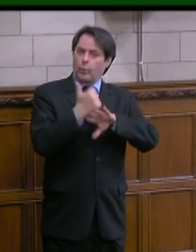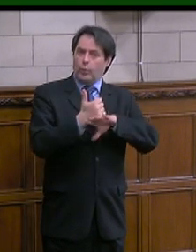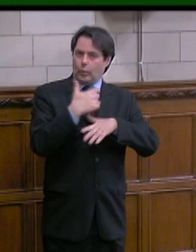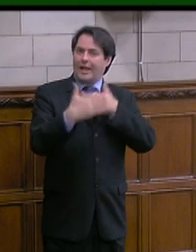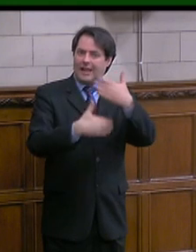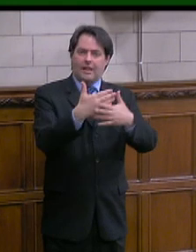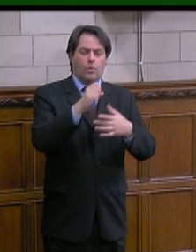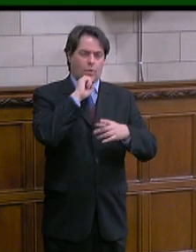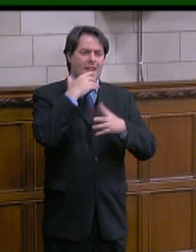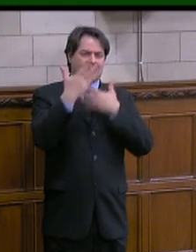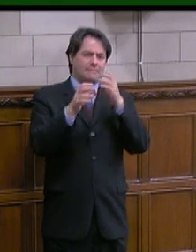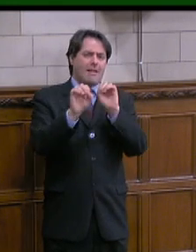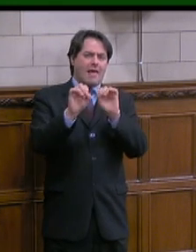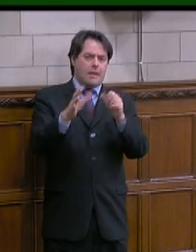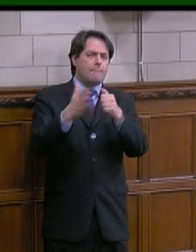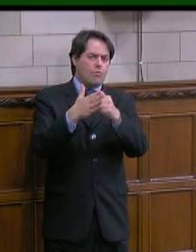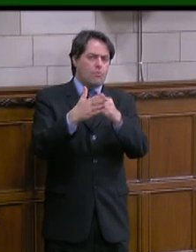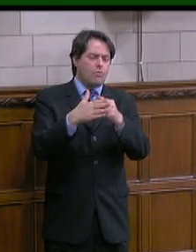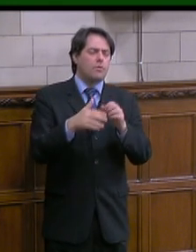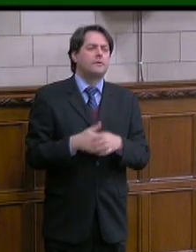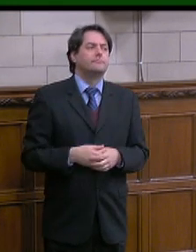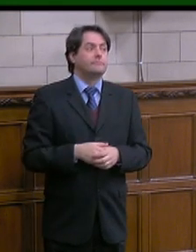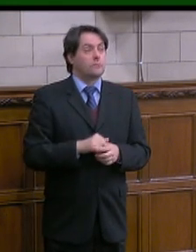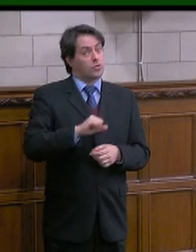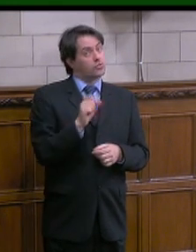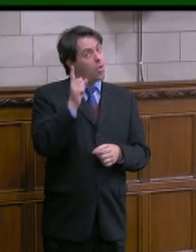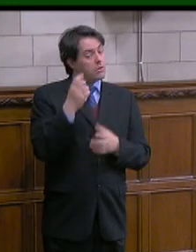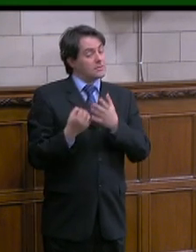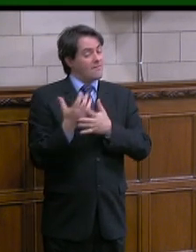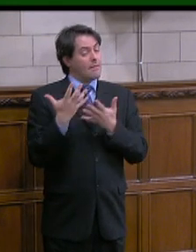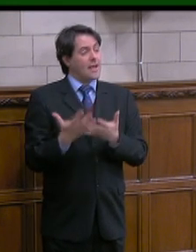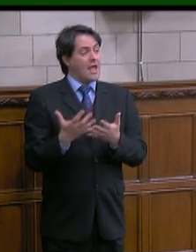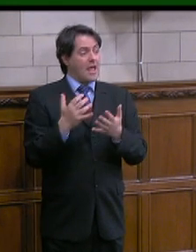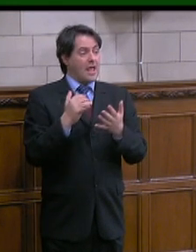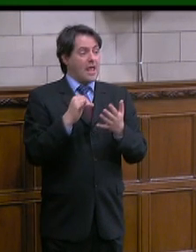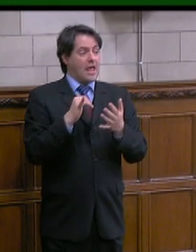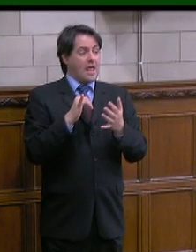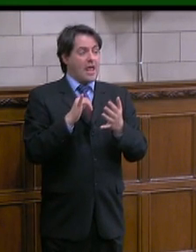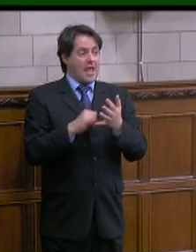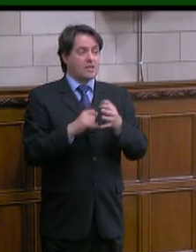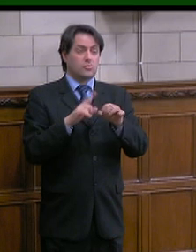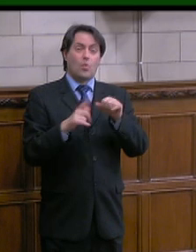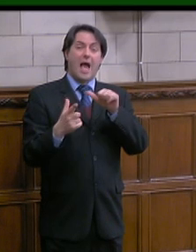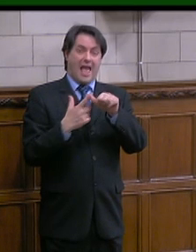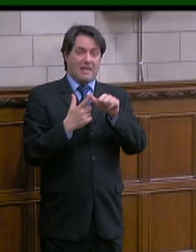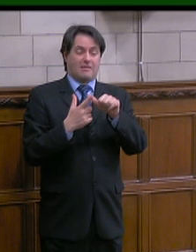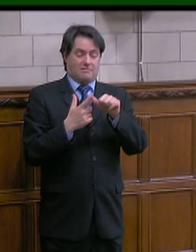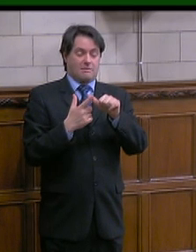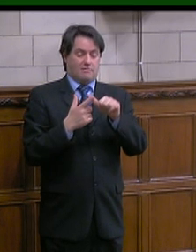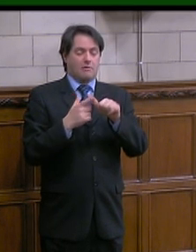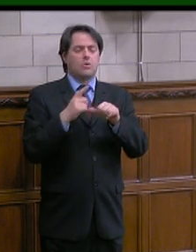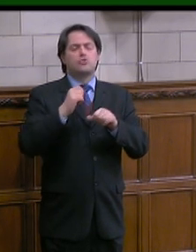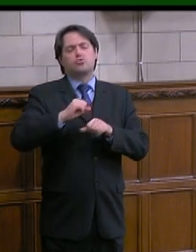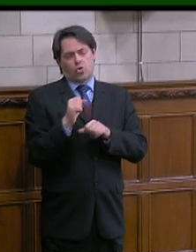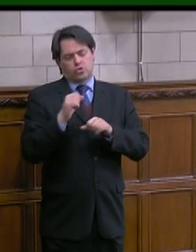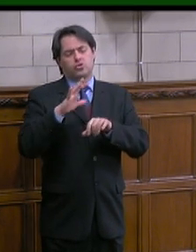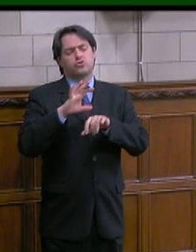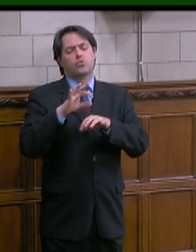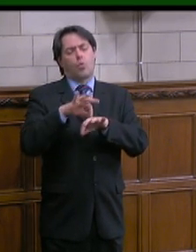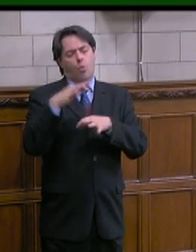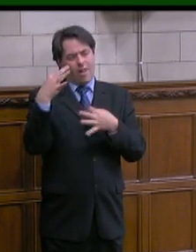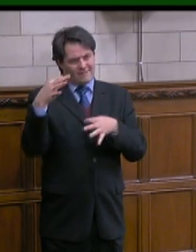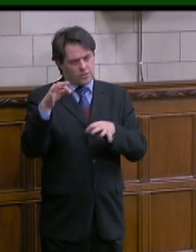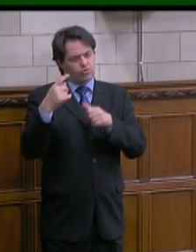In Scotland, we are developing a Scottish Qualifications Authority qualification in